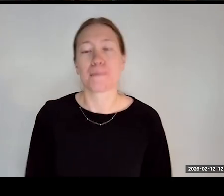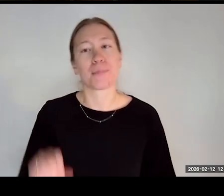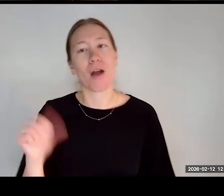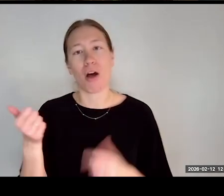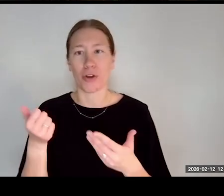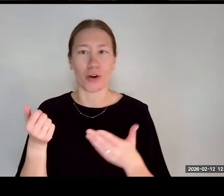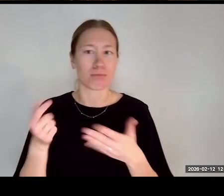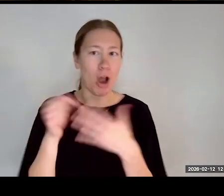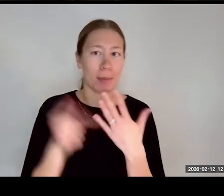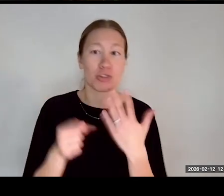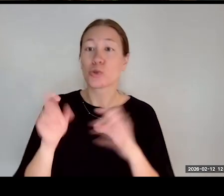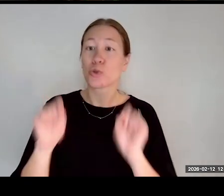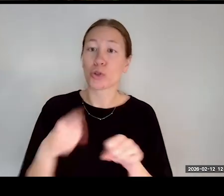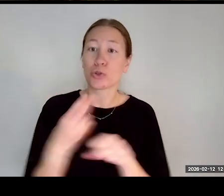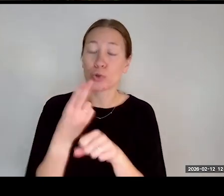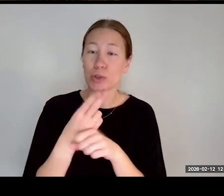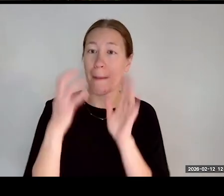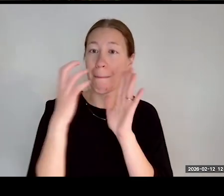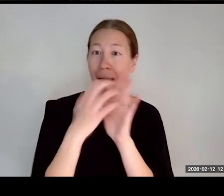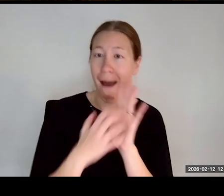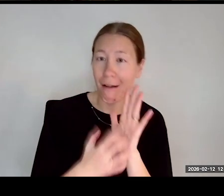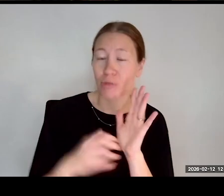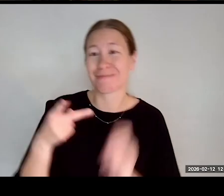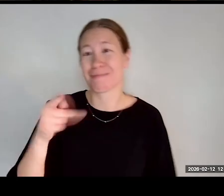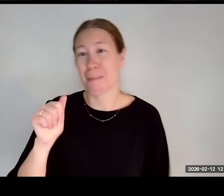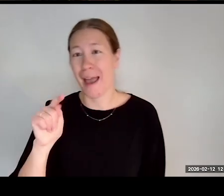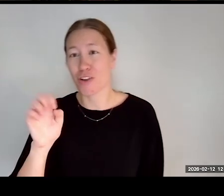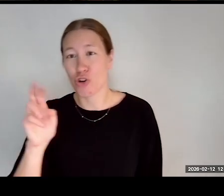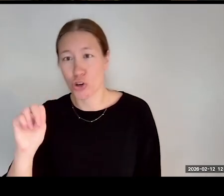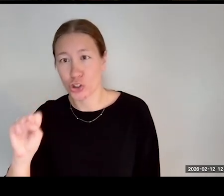You can use patterns, you can use underlining, you can use outlines.